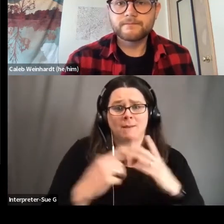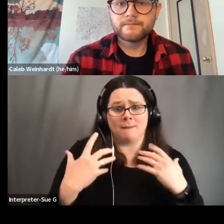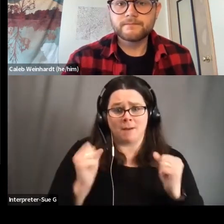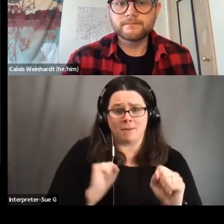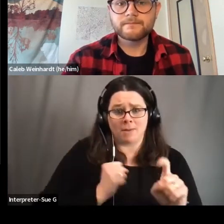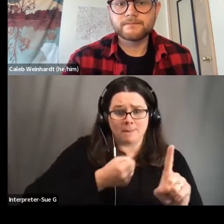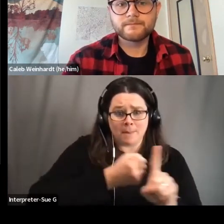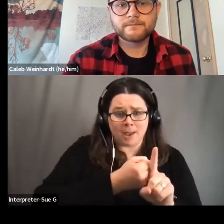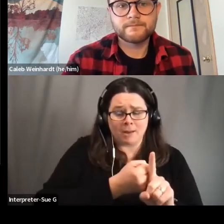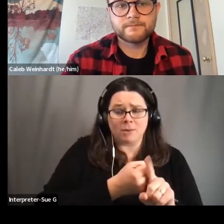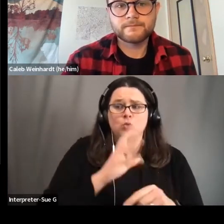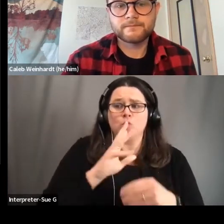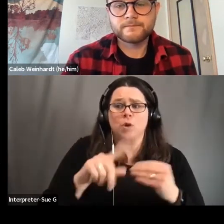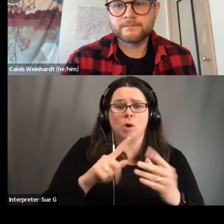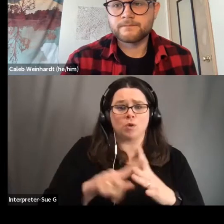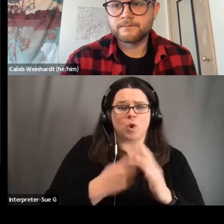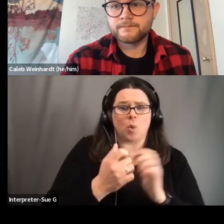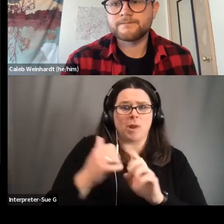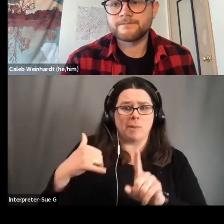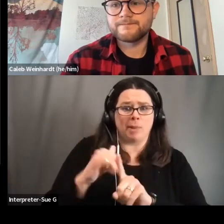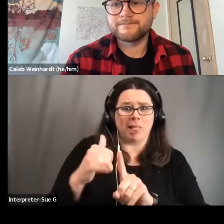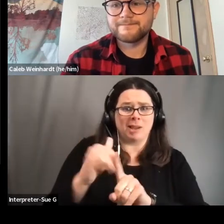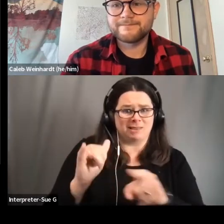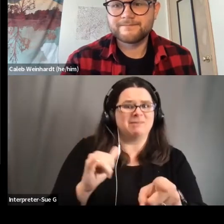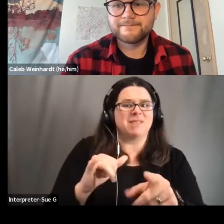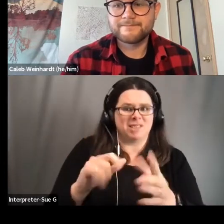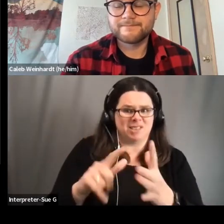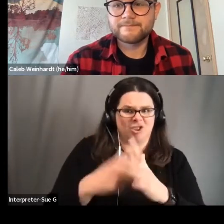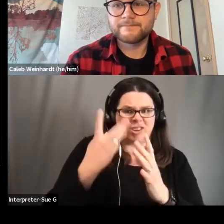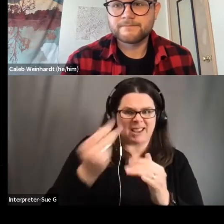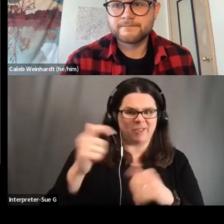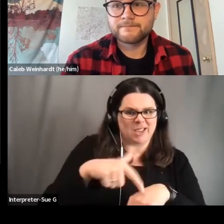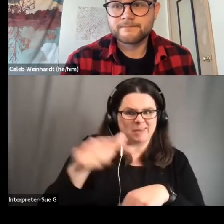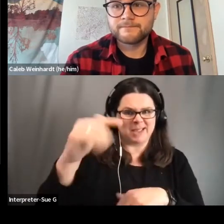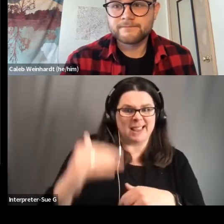So we're gonna start with bullying which I saw several times on that list. So one trans-specific ACE